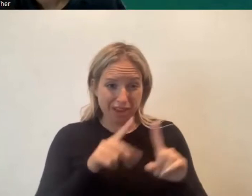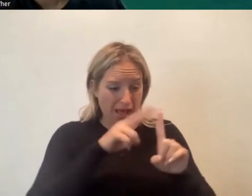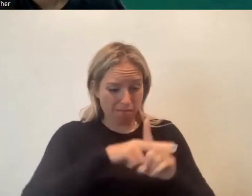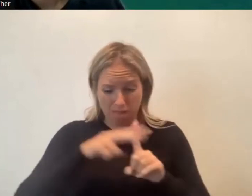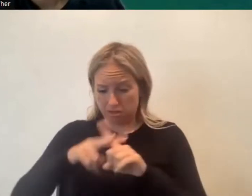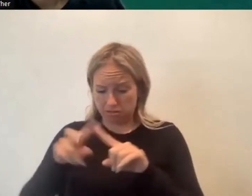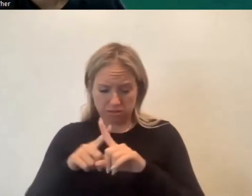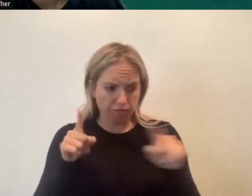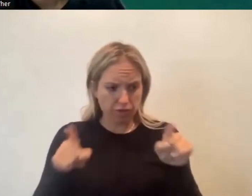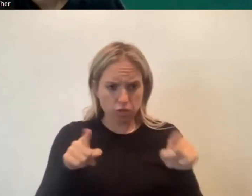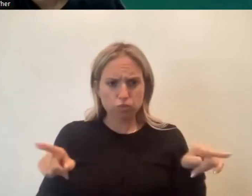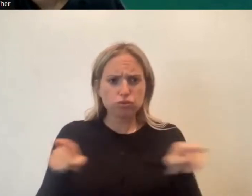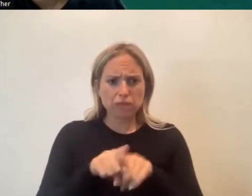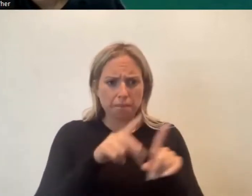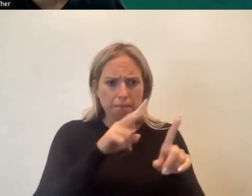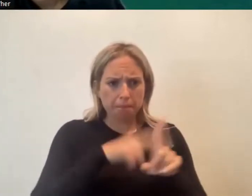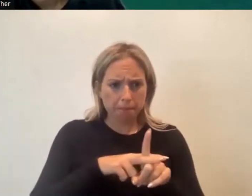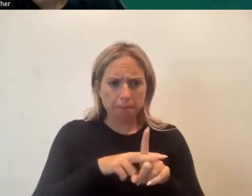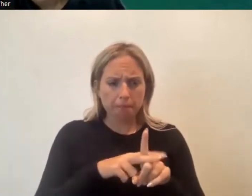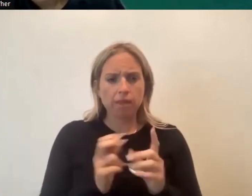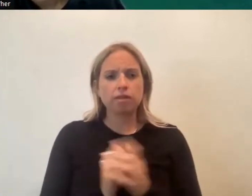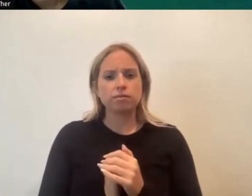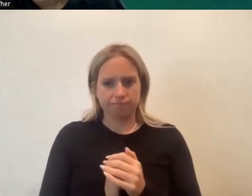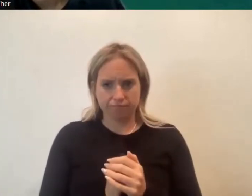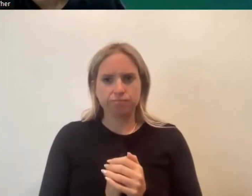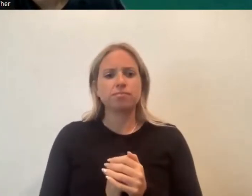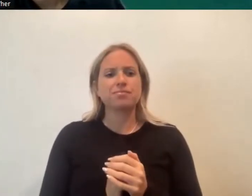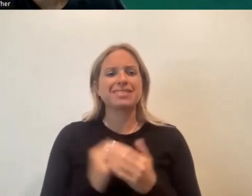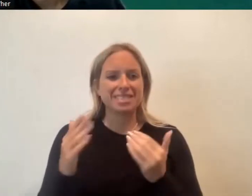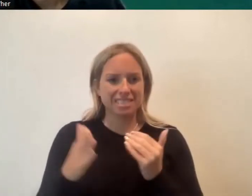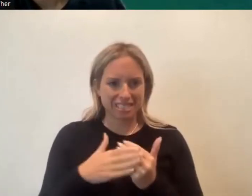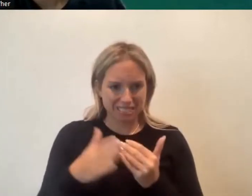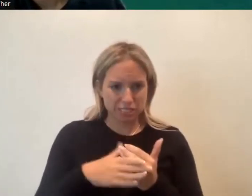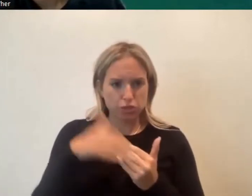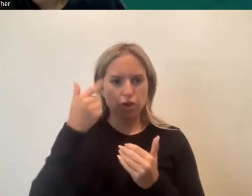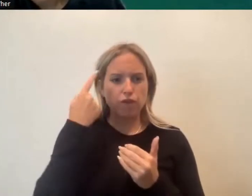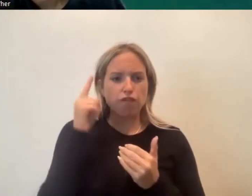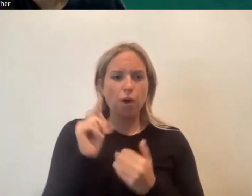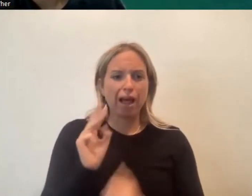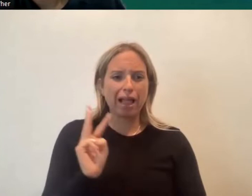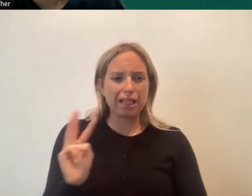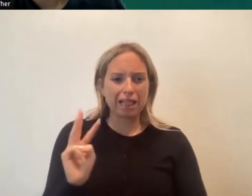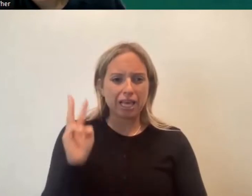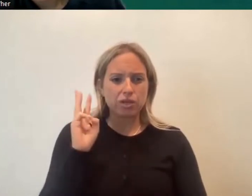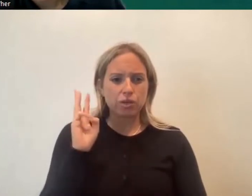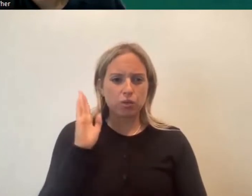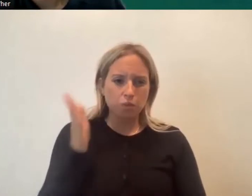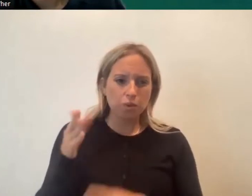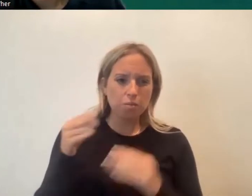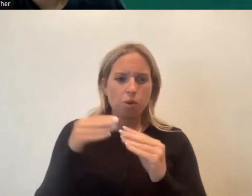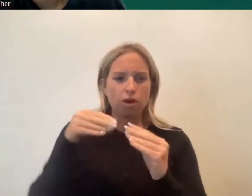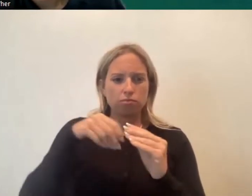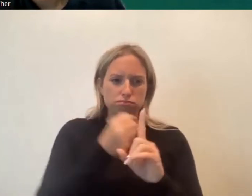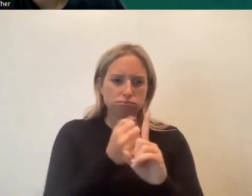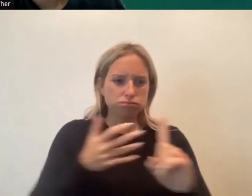Mike: There are and it's probably easiest to put a link on there with a little more information in there about how to apply.